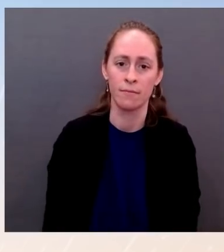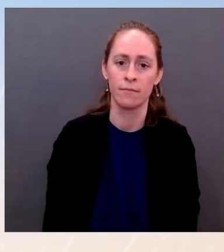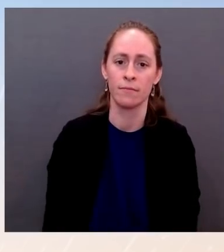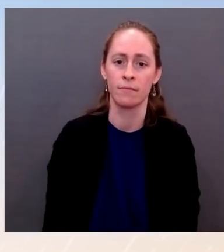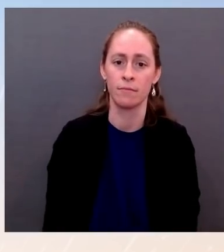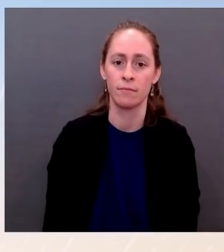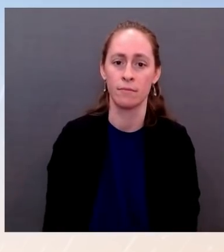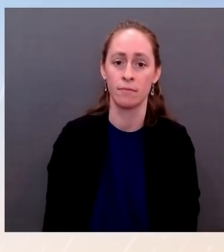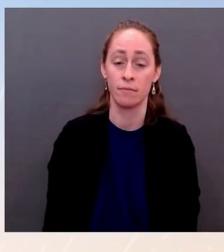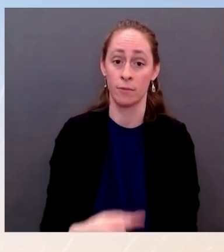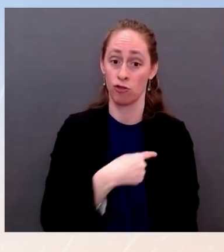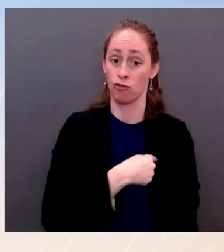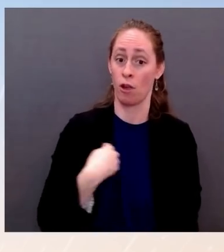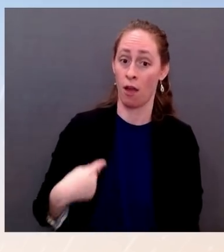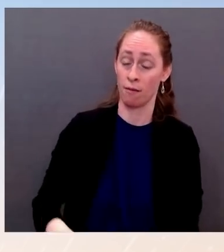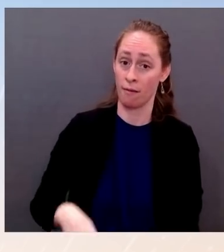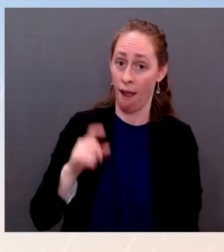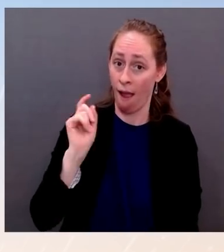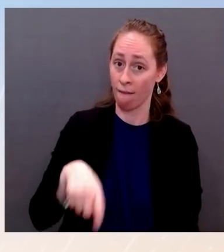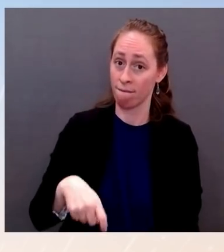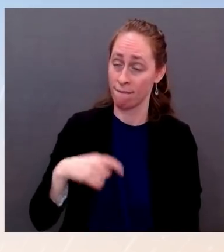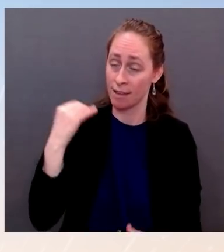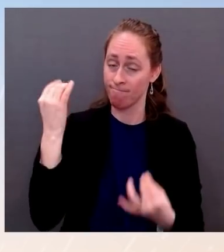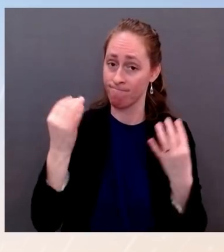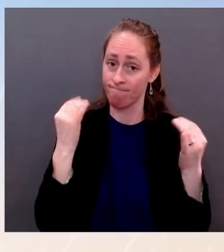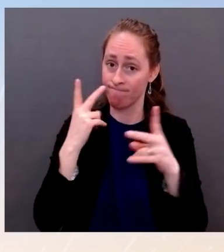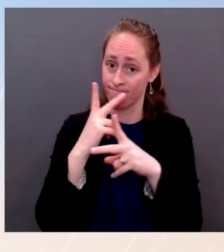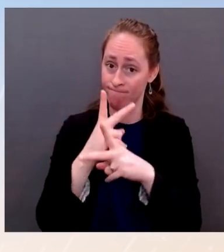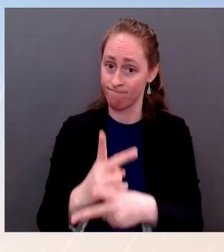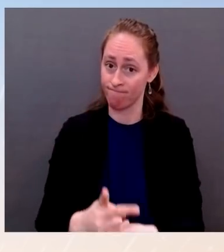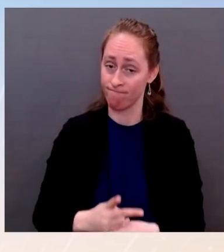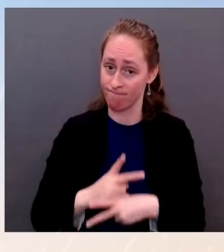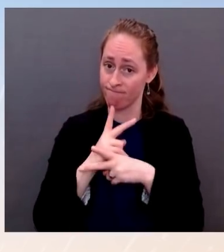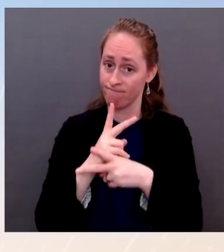and a nod or a green light to a Russian invasion of Ukraine